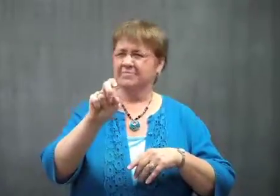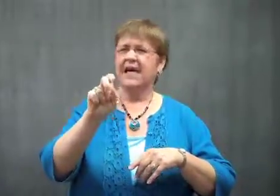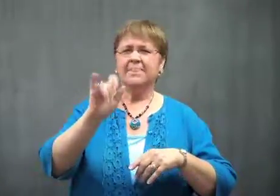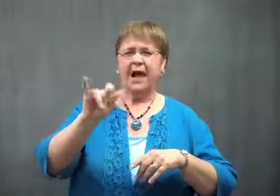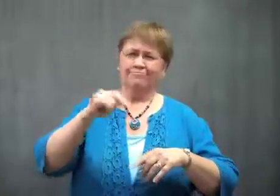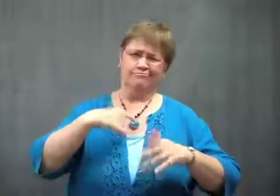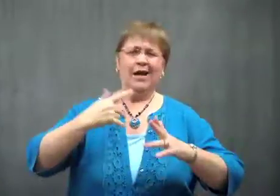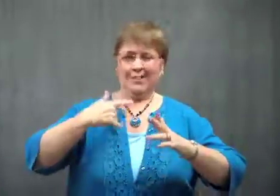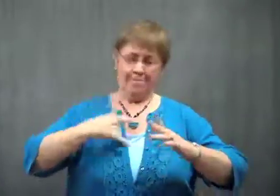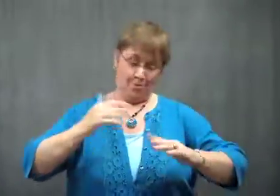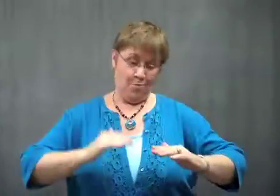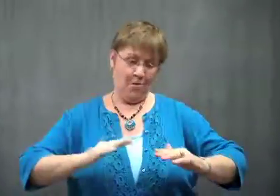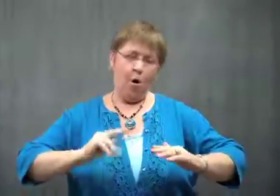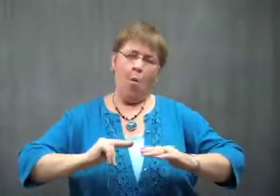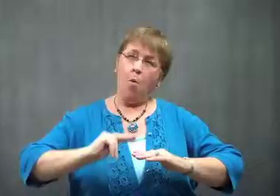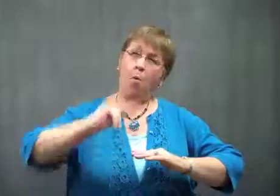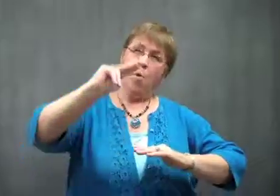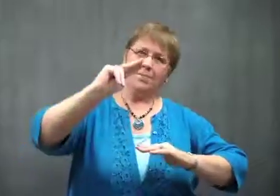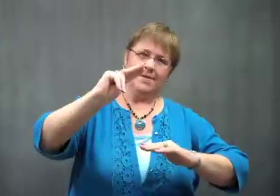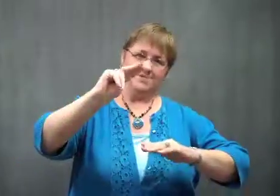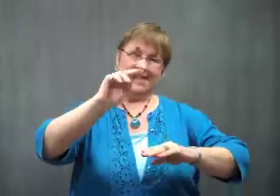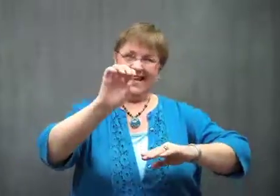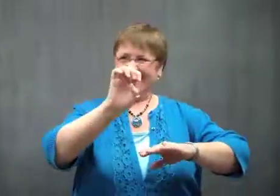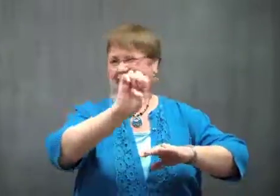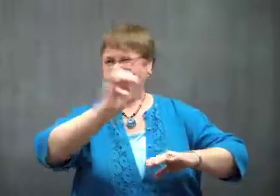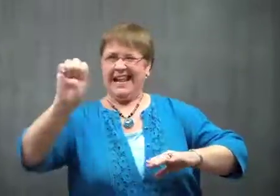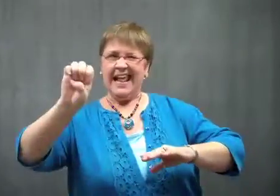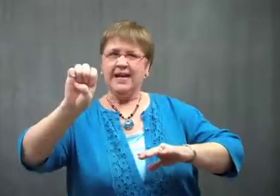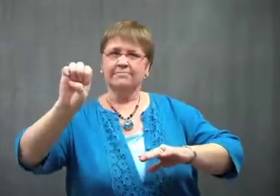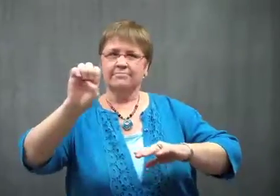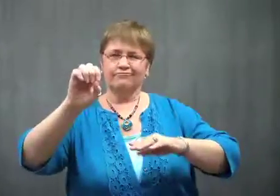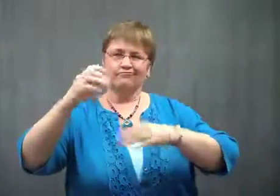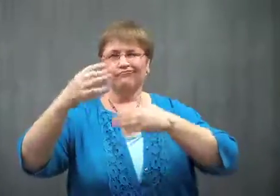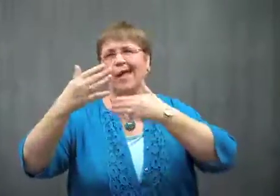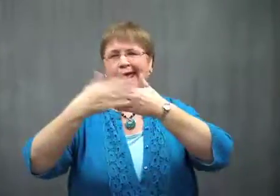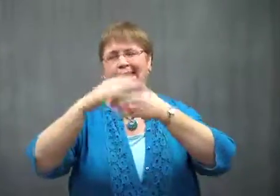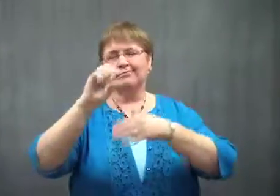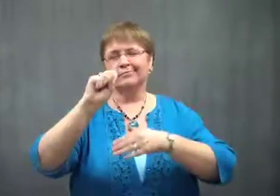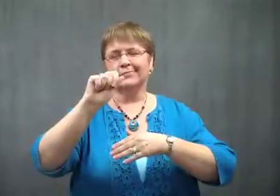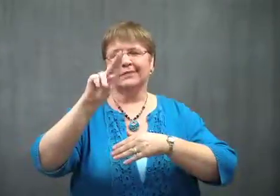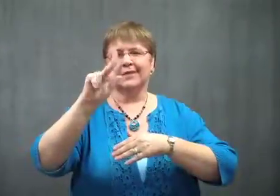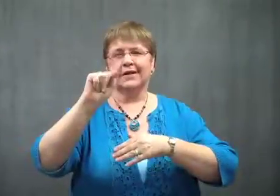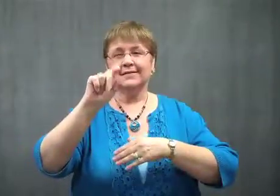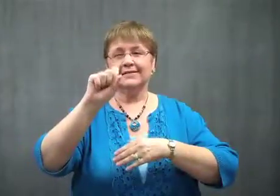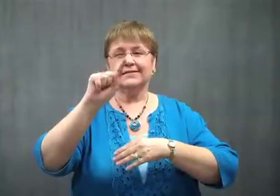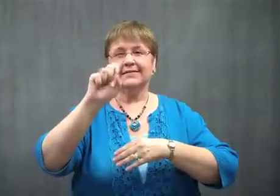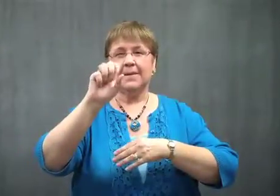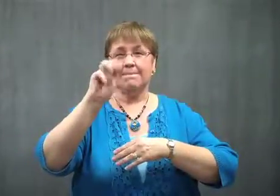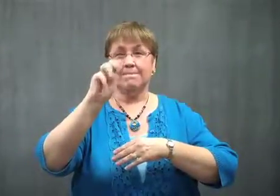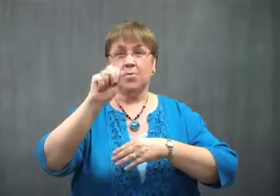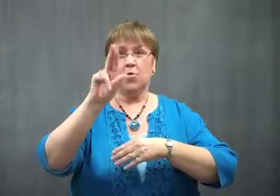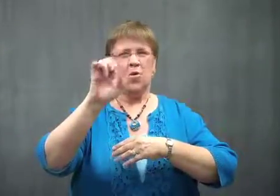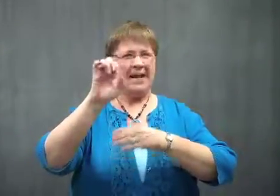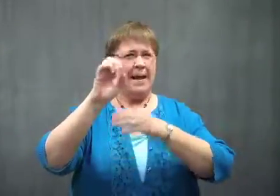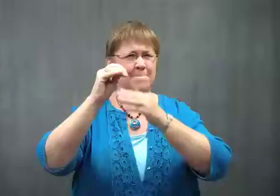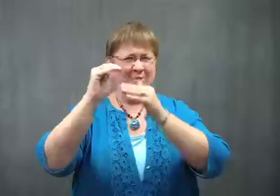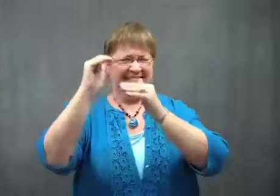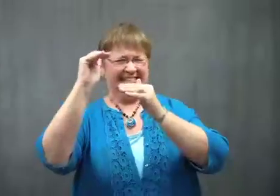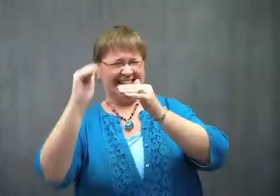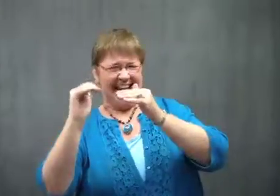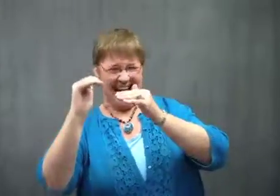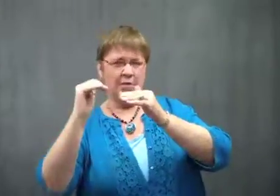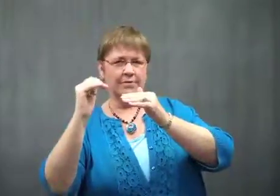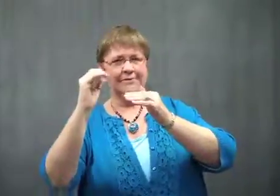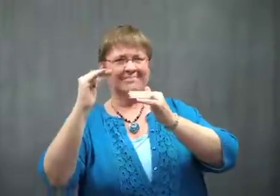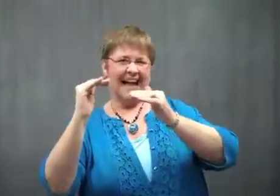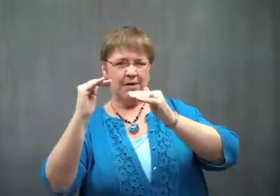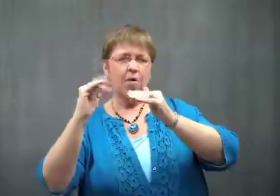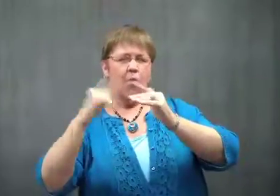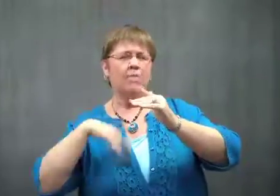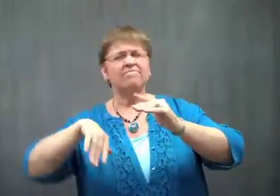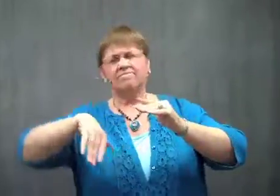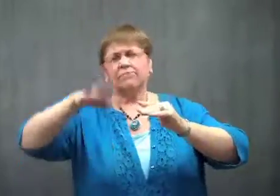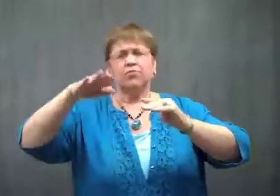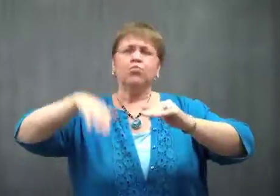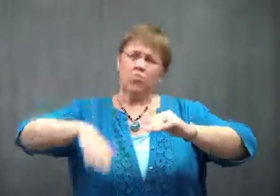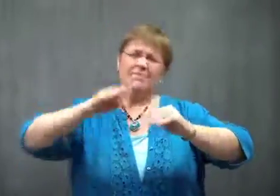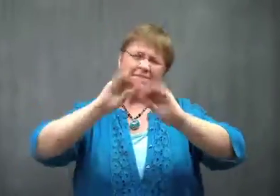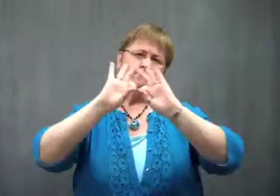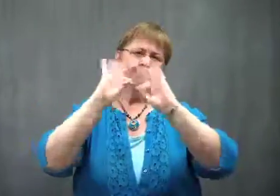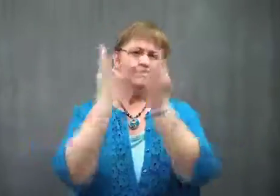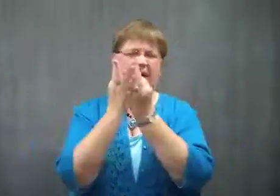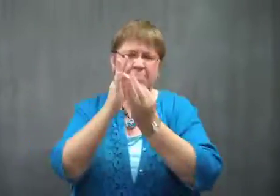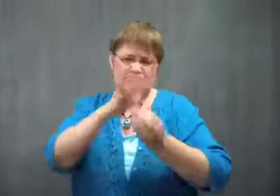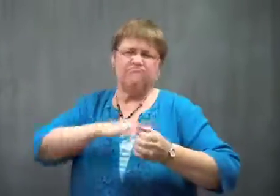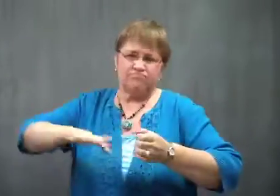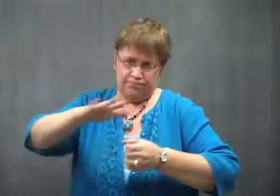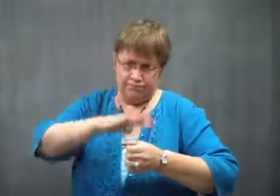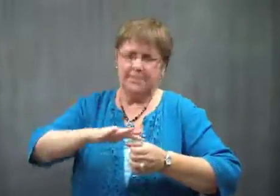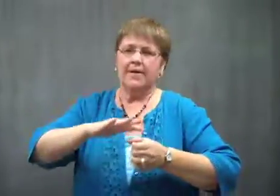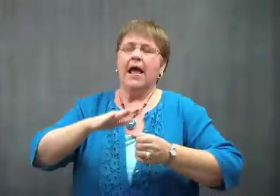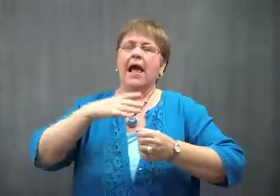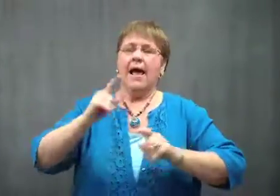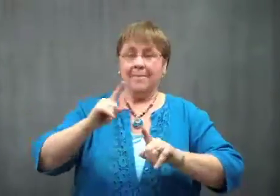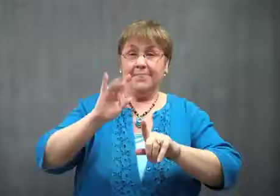I live way northeast, just south of Sault Ste Marie.